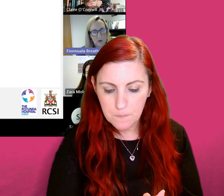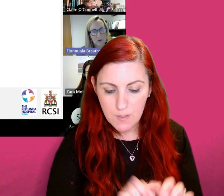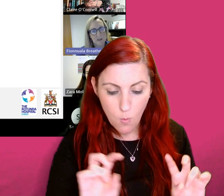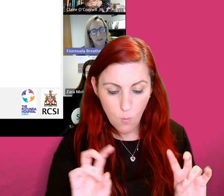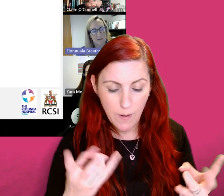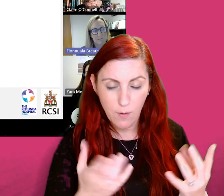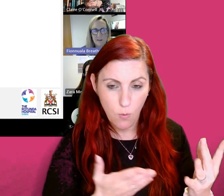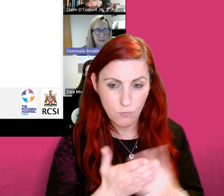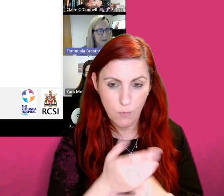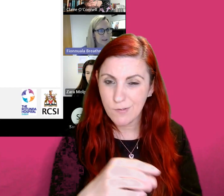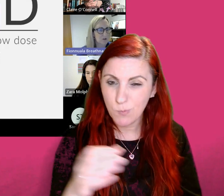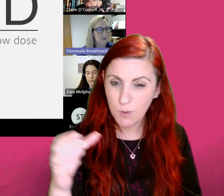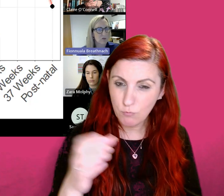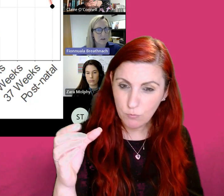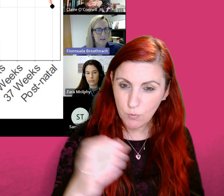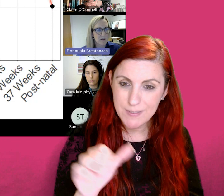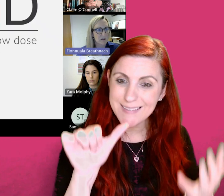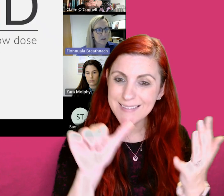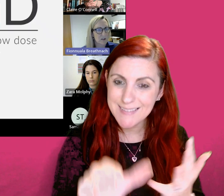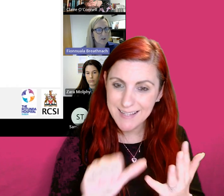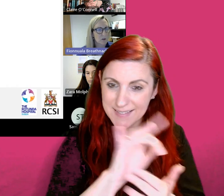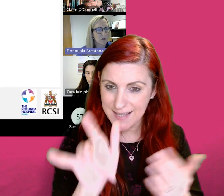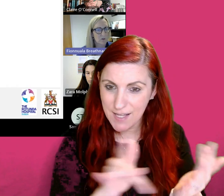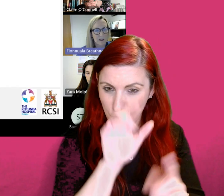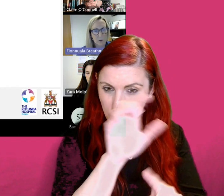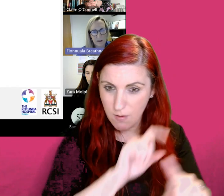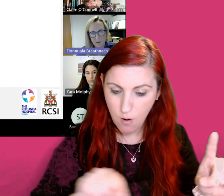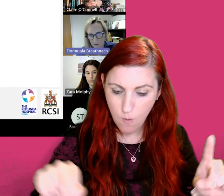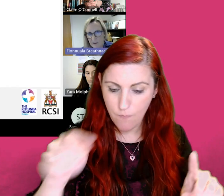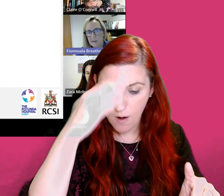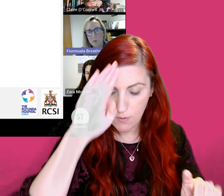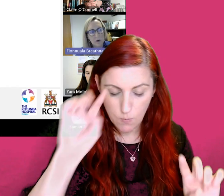recruited in six centers across Arland and I just want to go really quickly through this because I'm